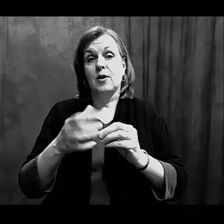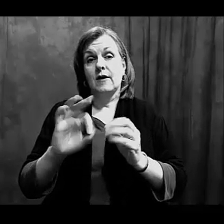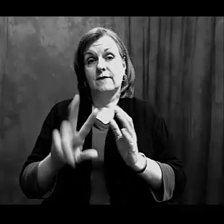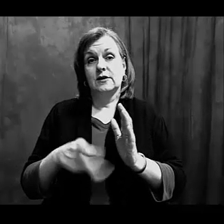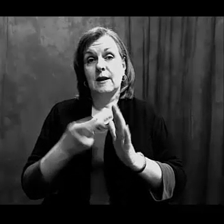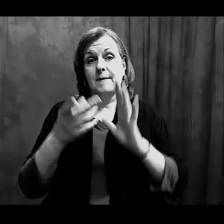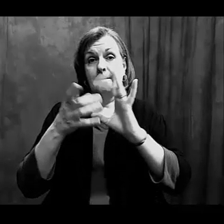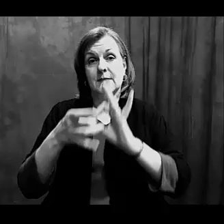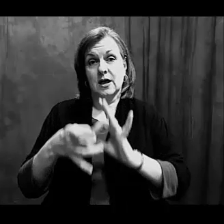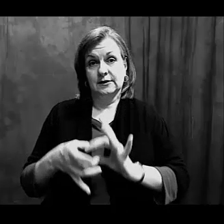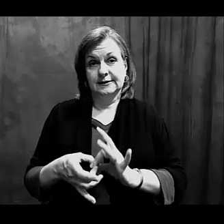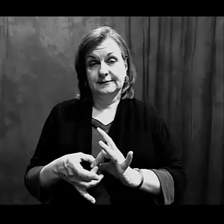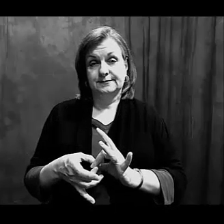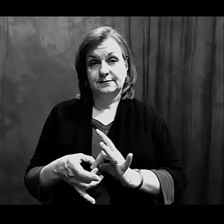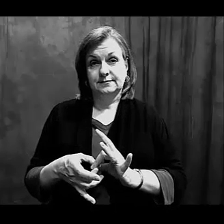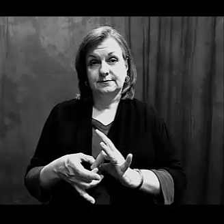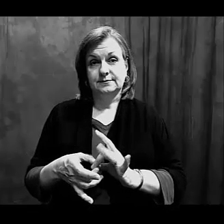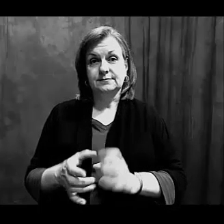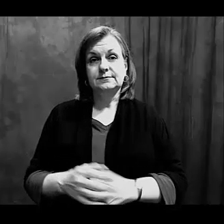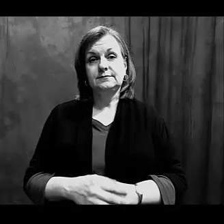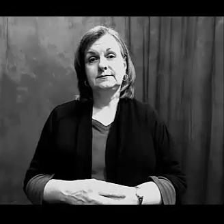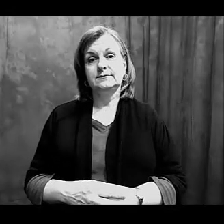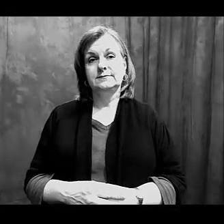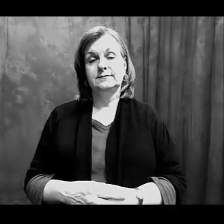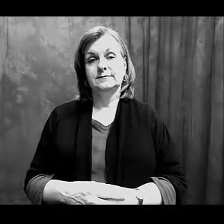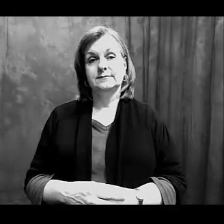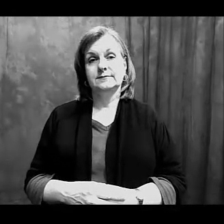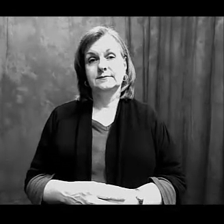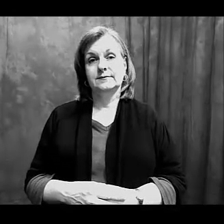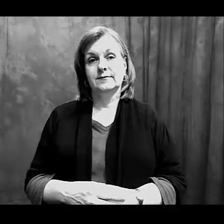the number of double bonds